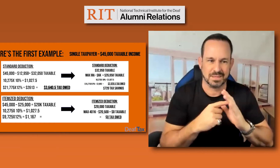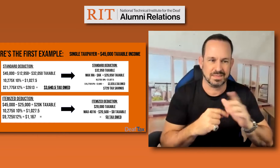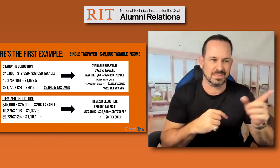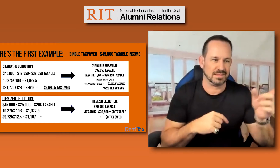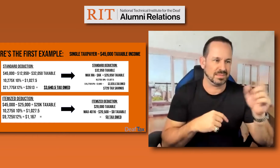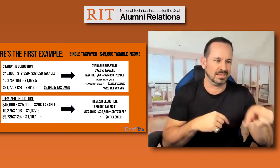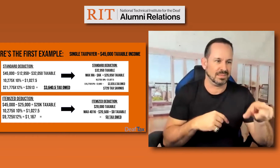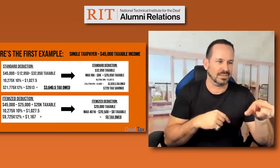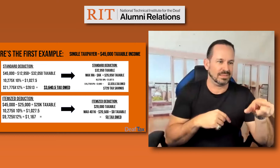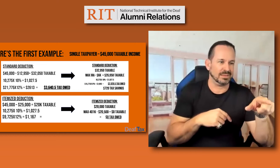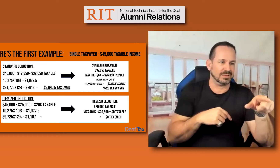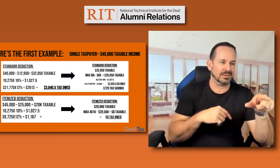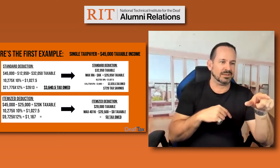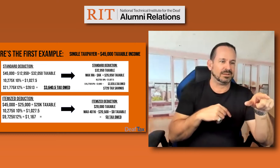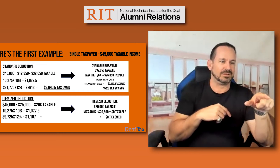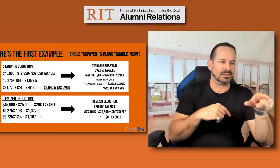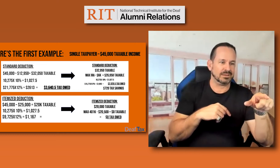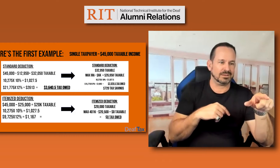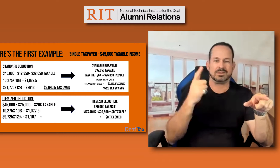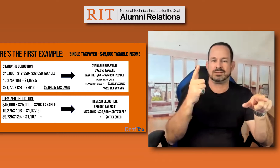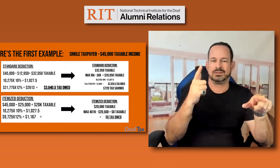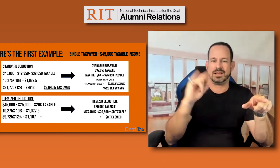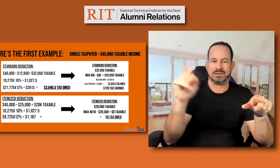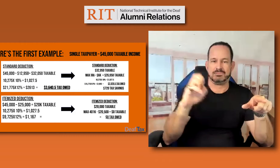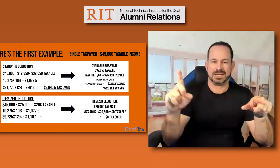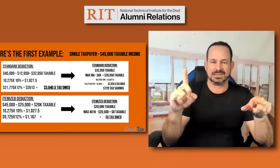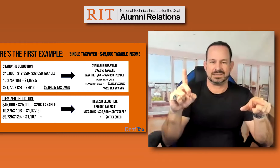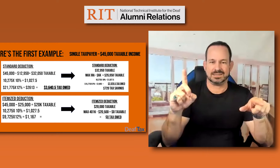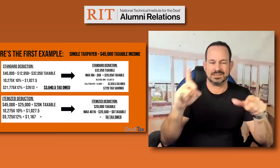Another more complex example is